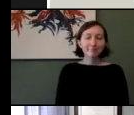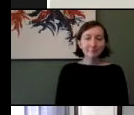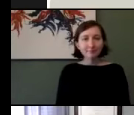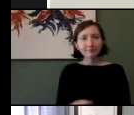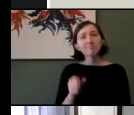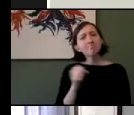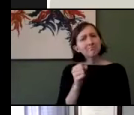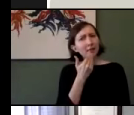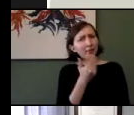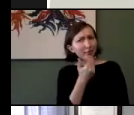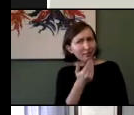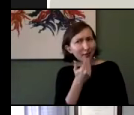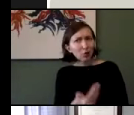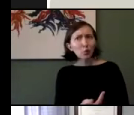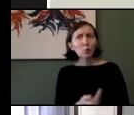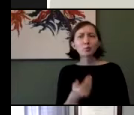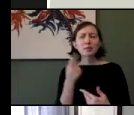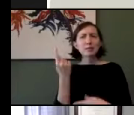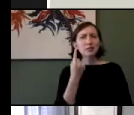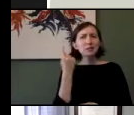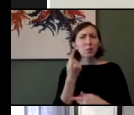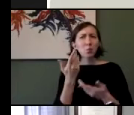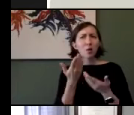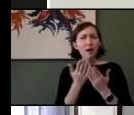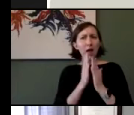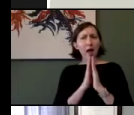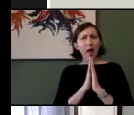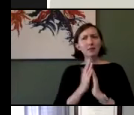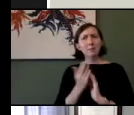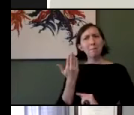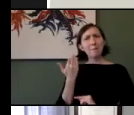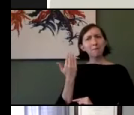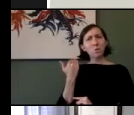I think someone was asking earlier about higher ed,